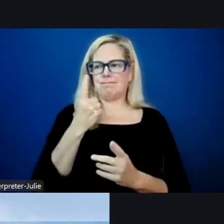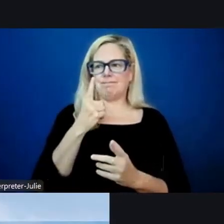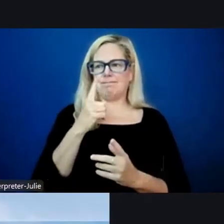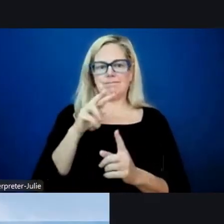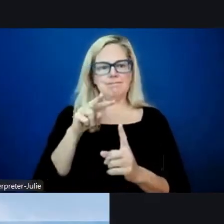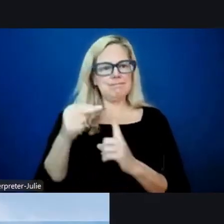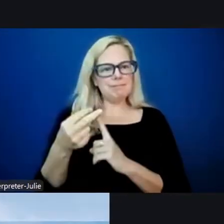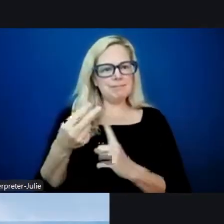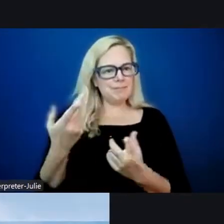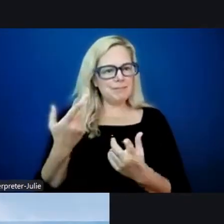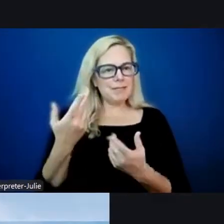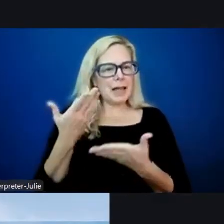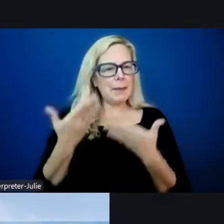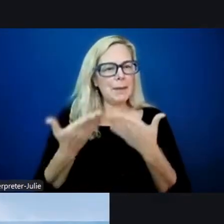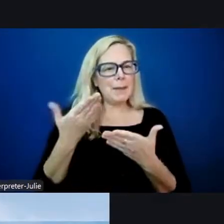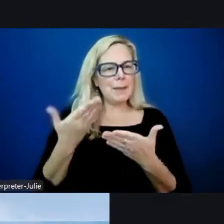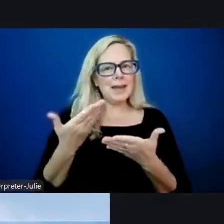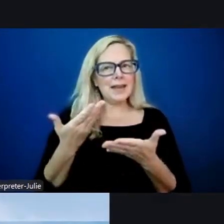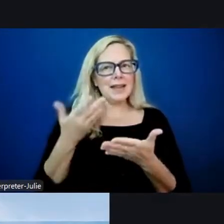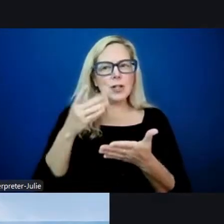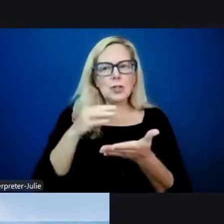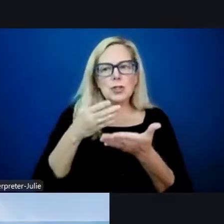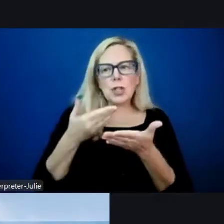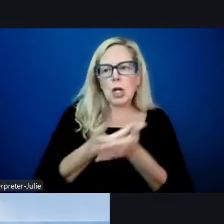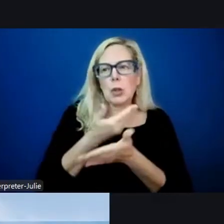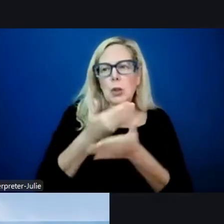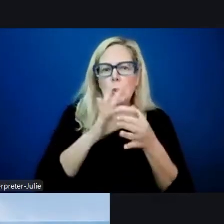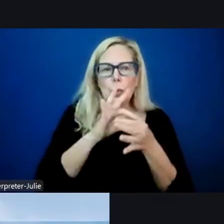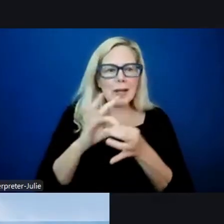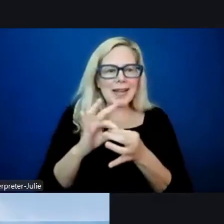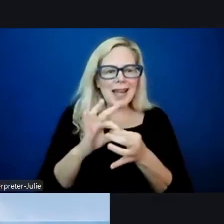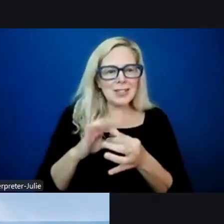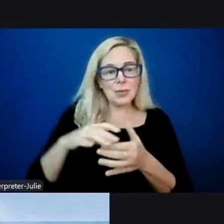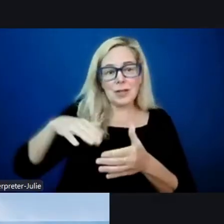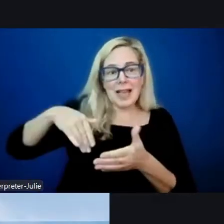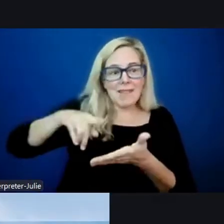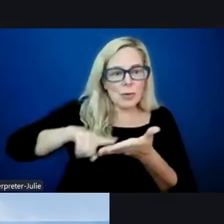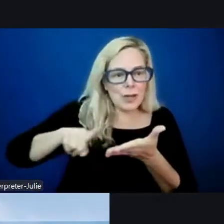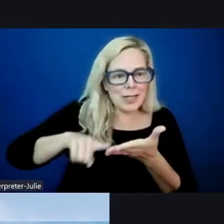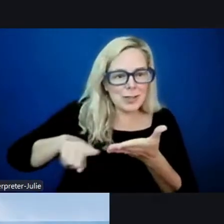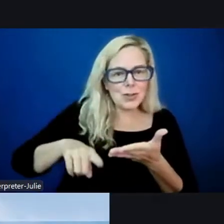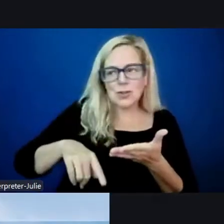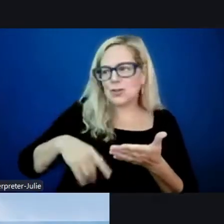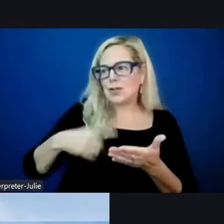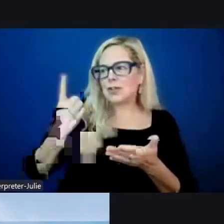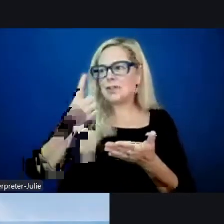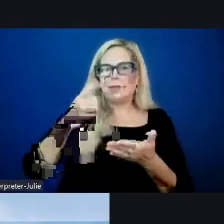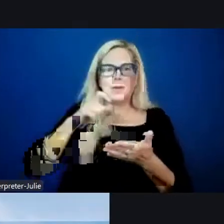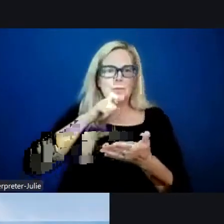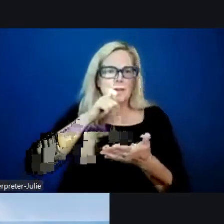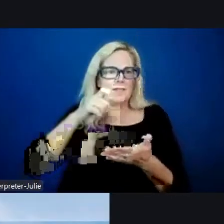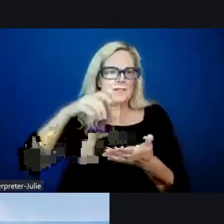new connection that just hasn't been researched very much yet or that we haven't figured out yet could be going on. The patient knows their body well.